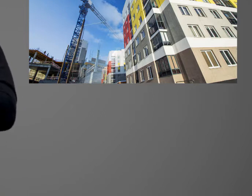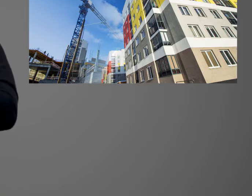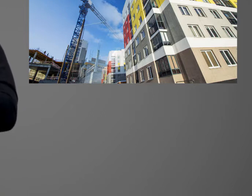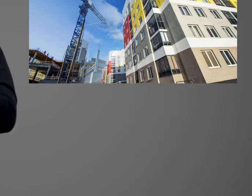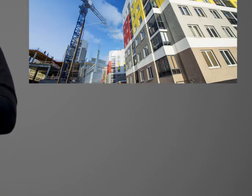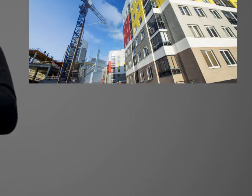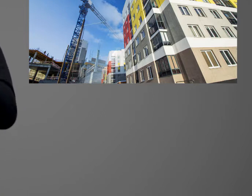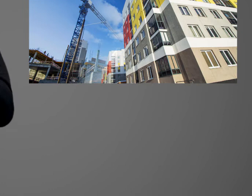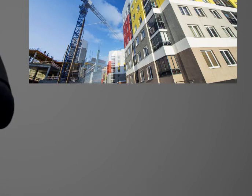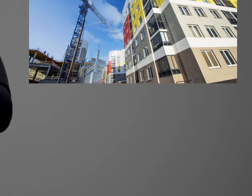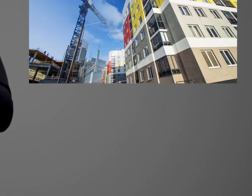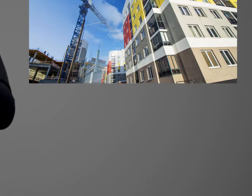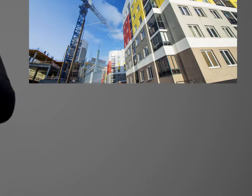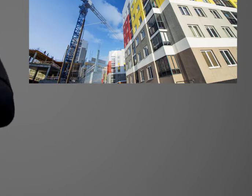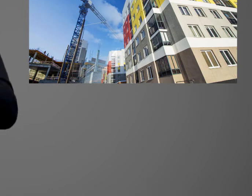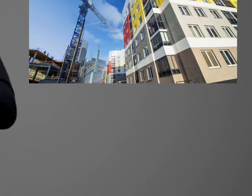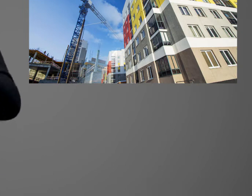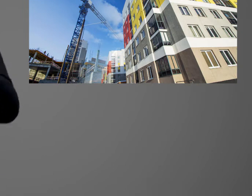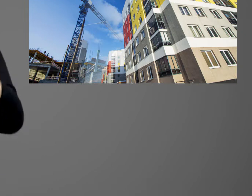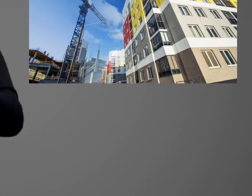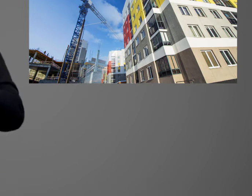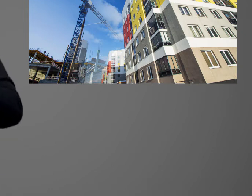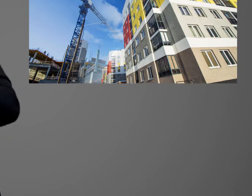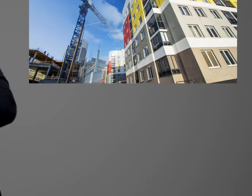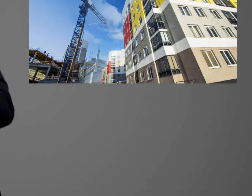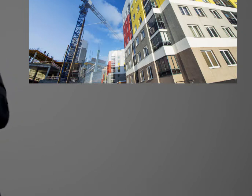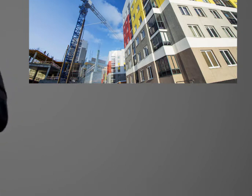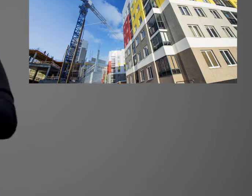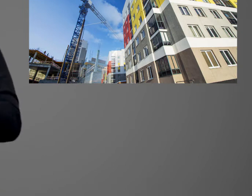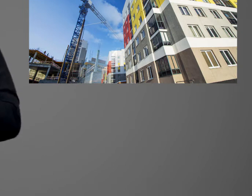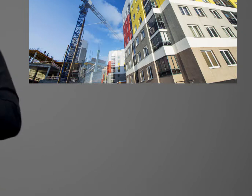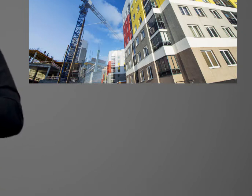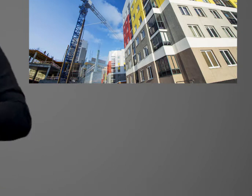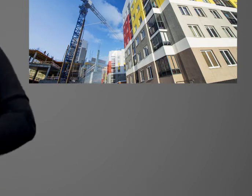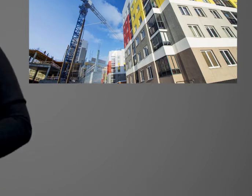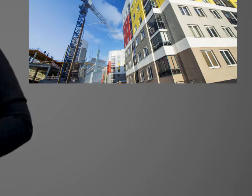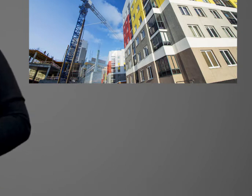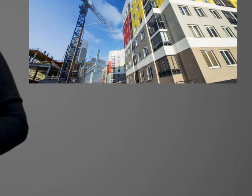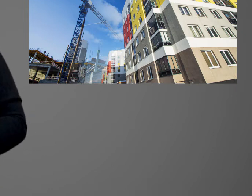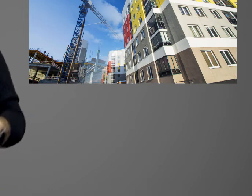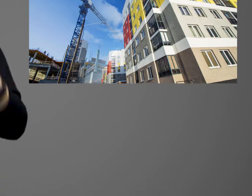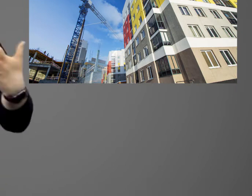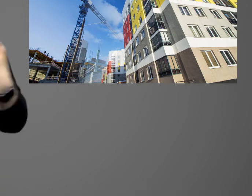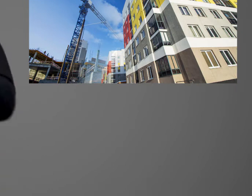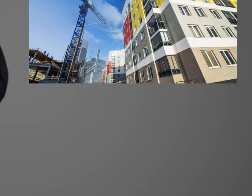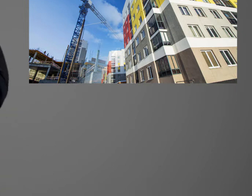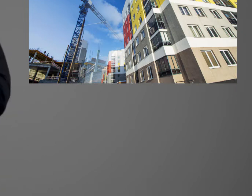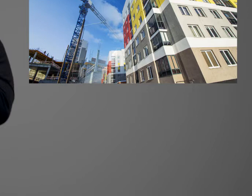on a proposed multi-family development in my neighborhood.